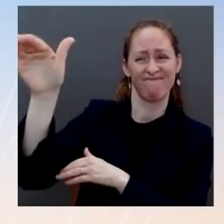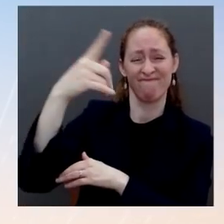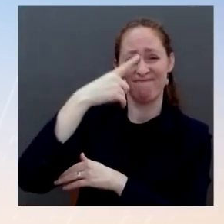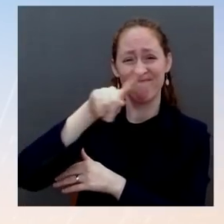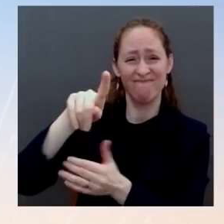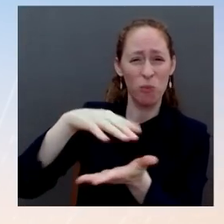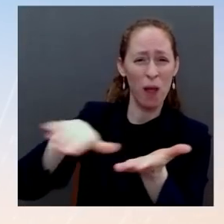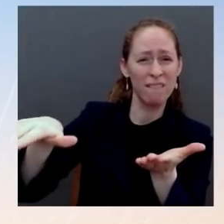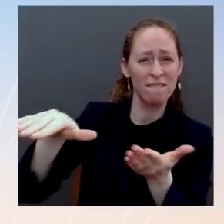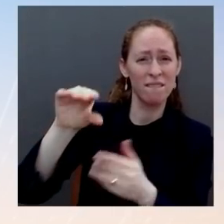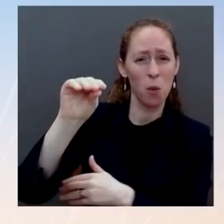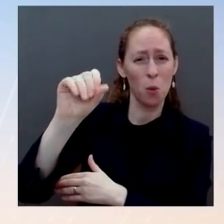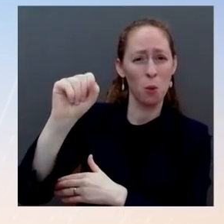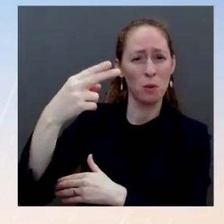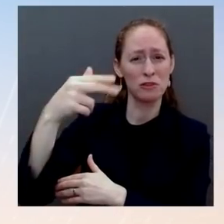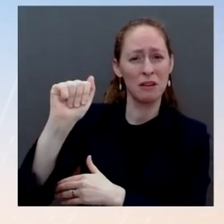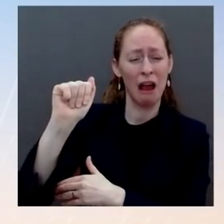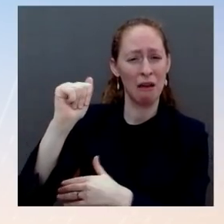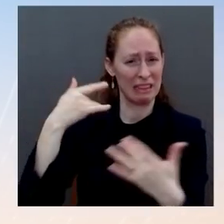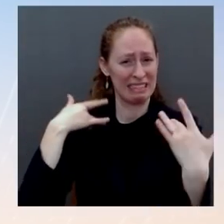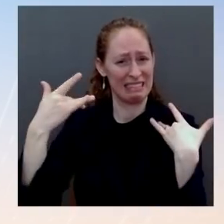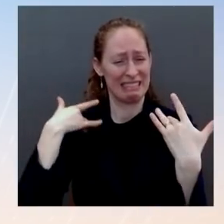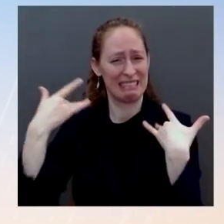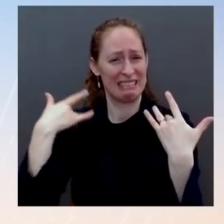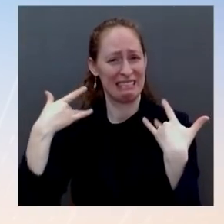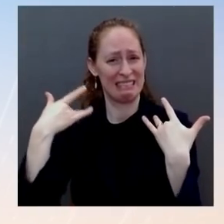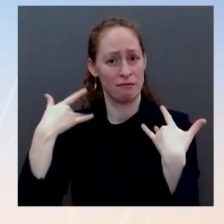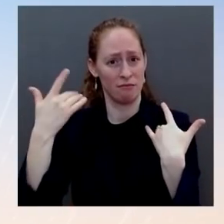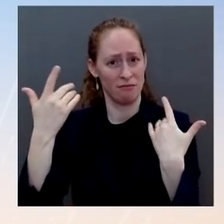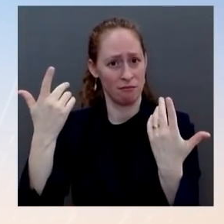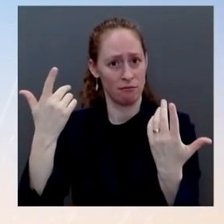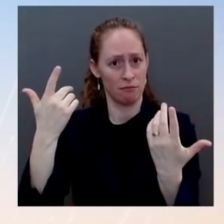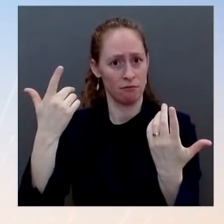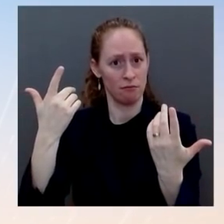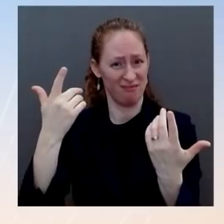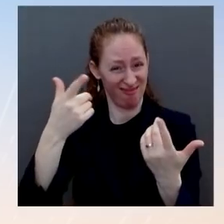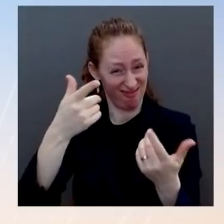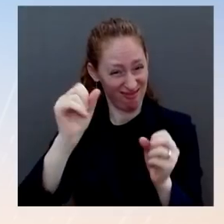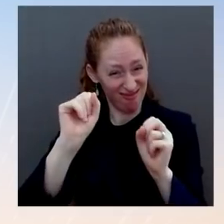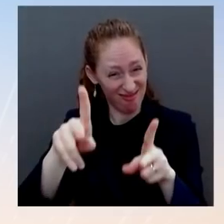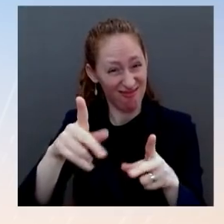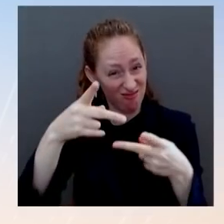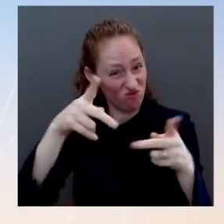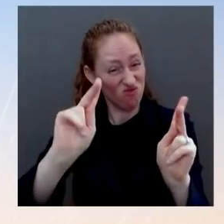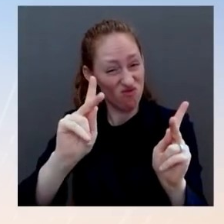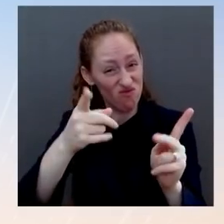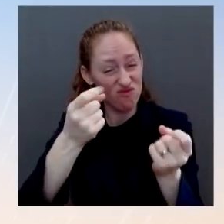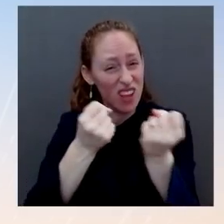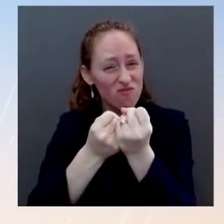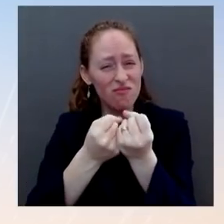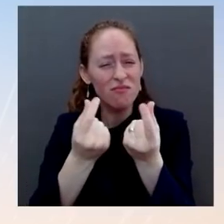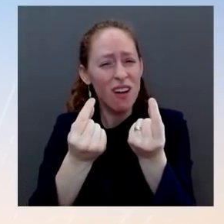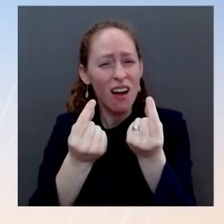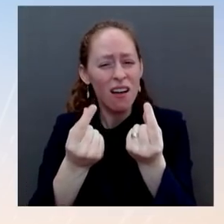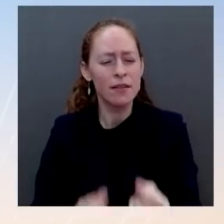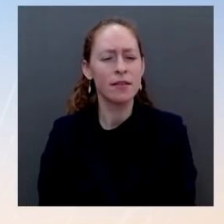two months ago -- more than two months ago -- OSHA issued an Emergency Temporary Standard to protect workers from the spread of coronavirus